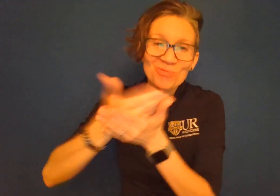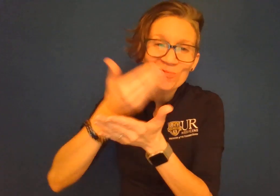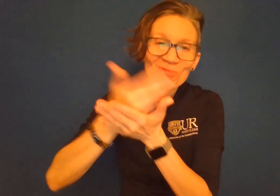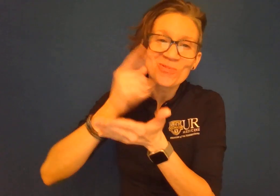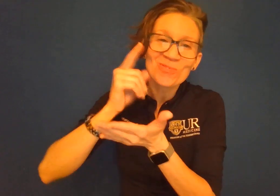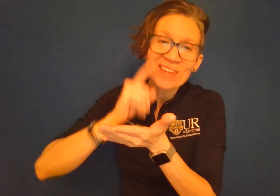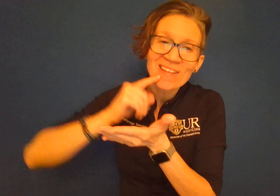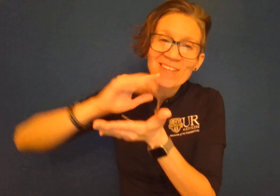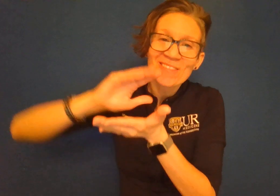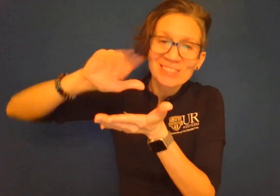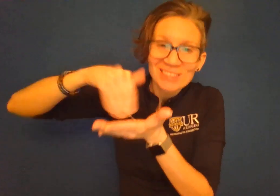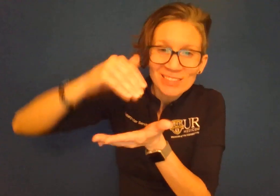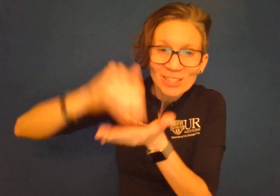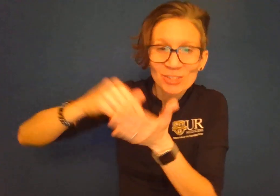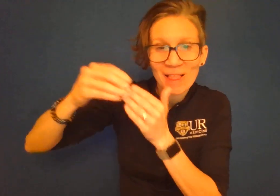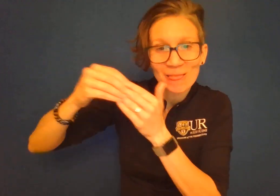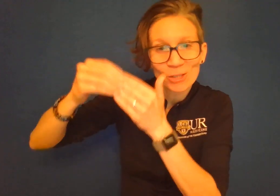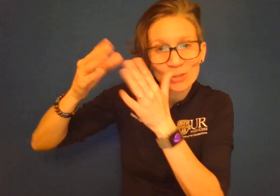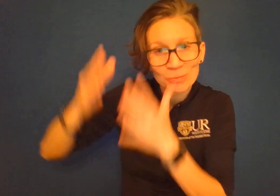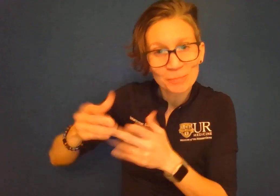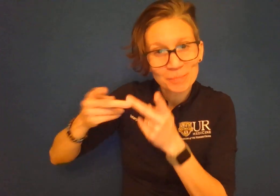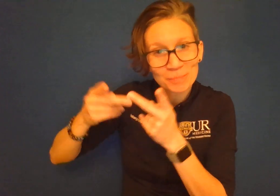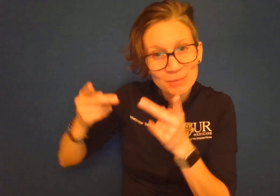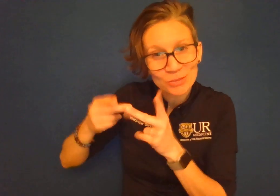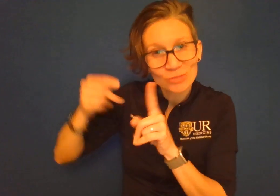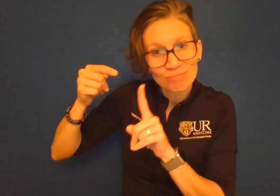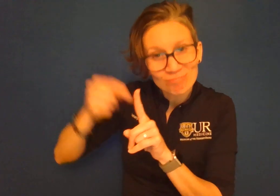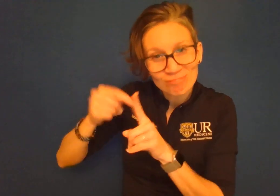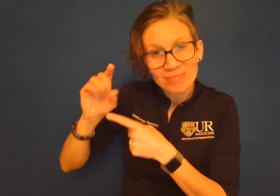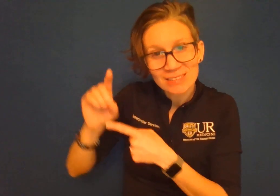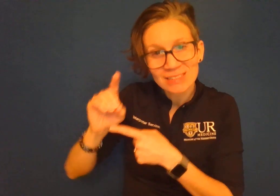and the new deaf centered leader position